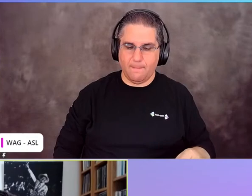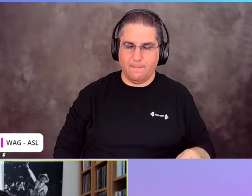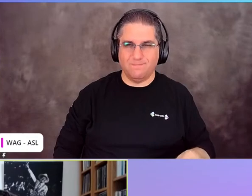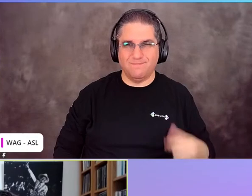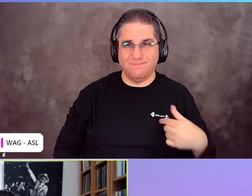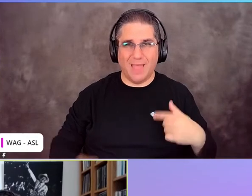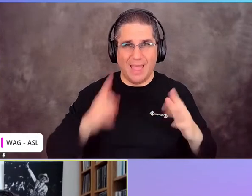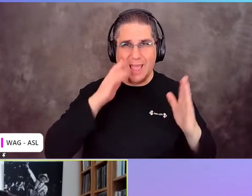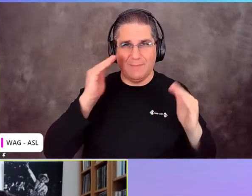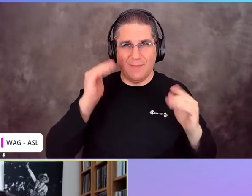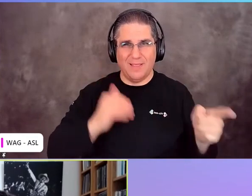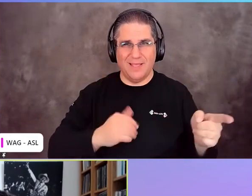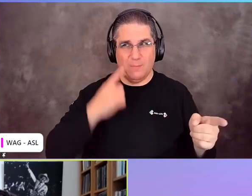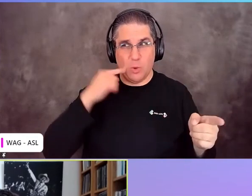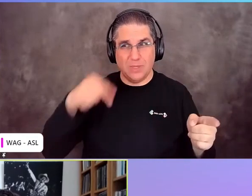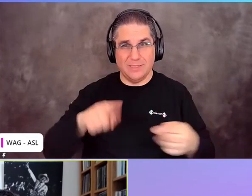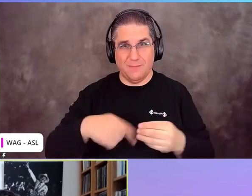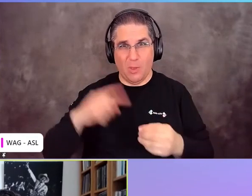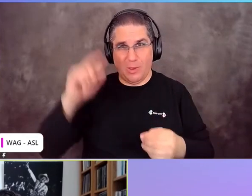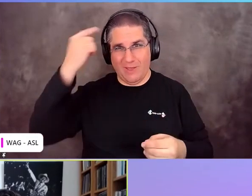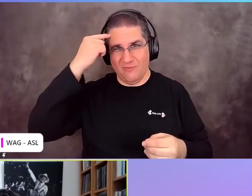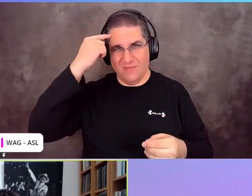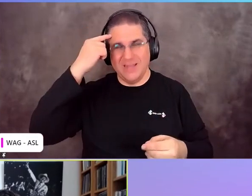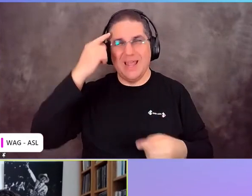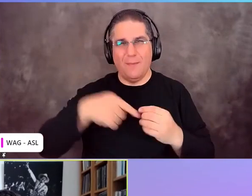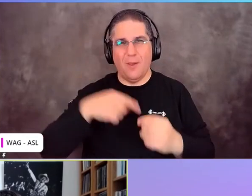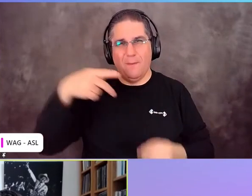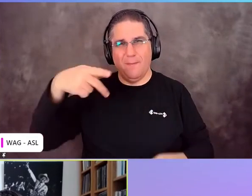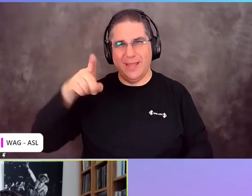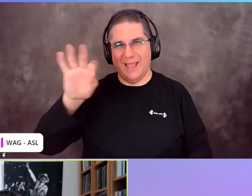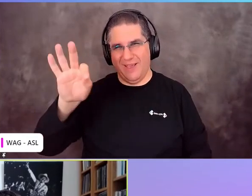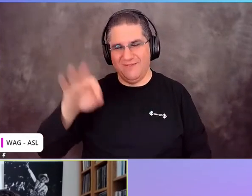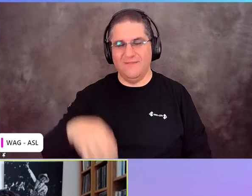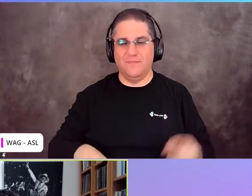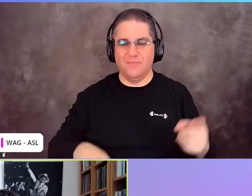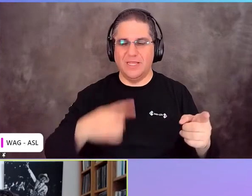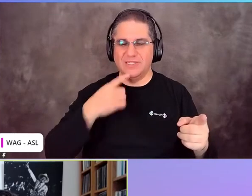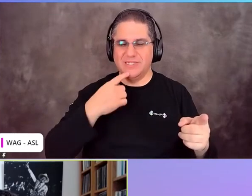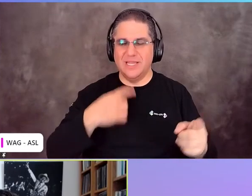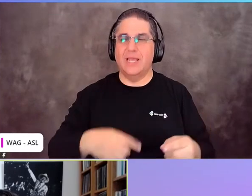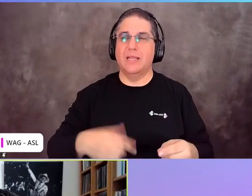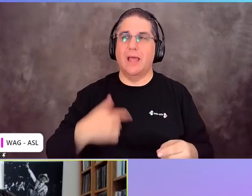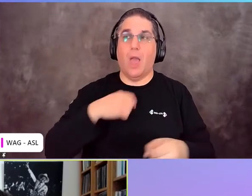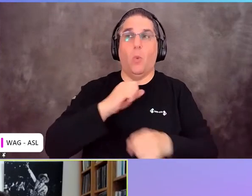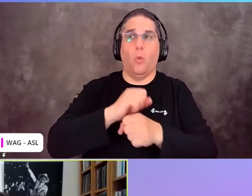on that website. [ [RON] ] Anna is asking a question. I